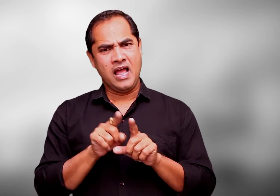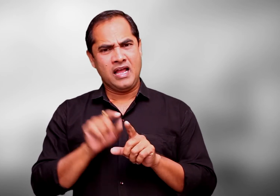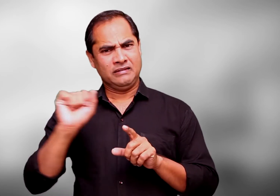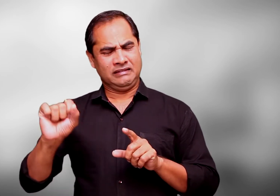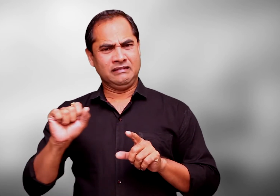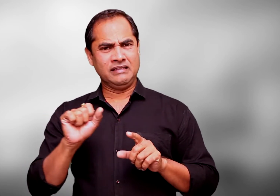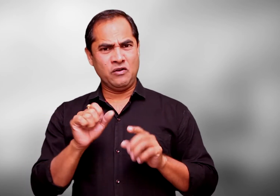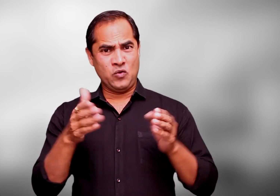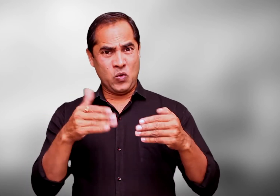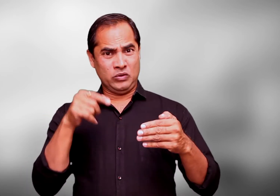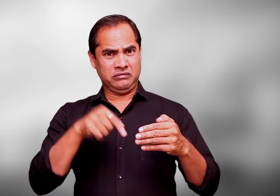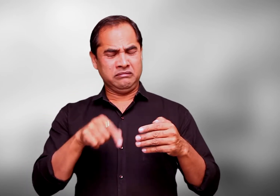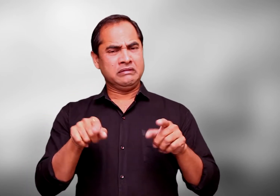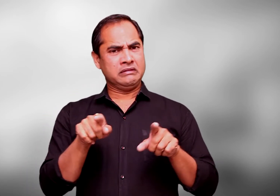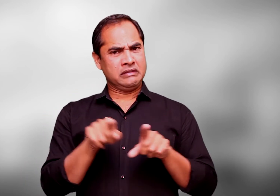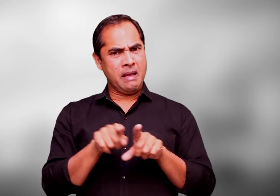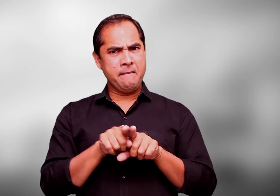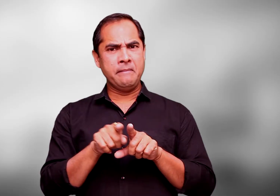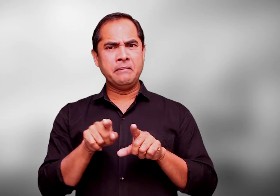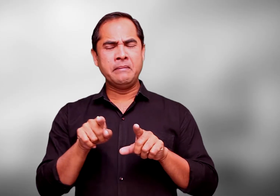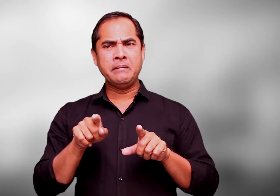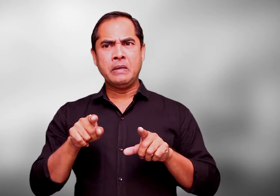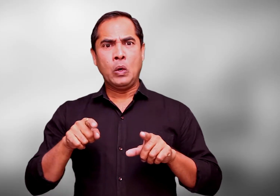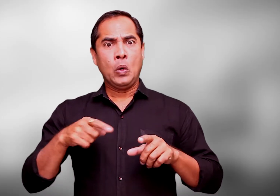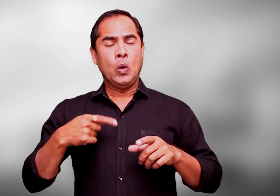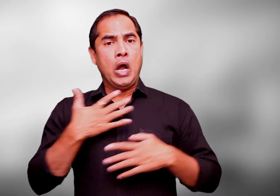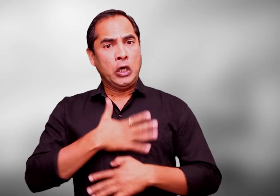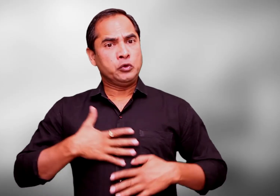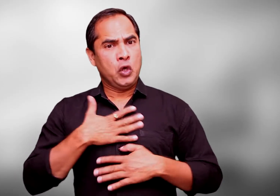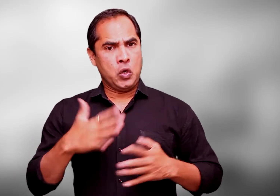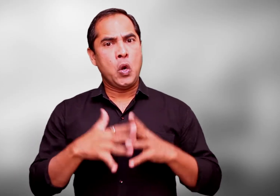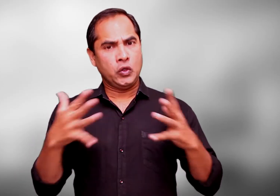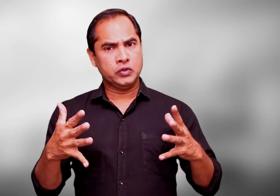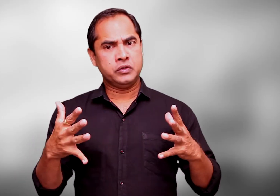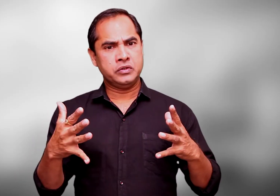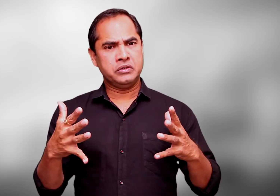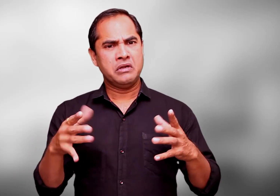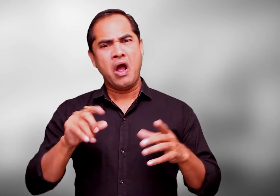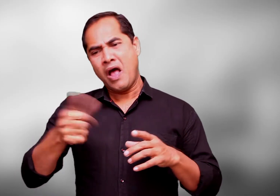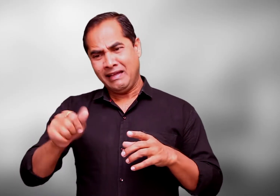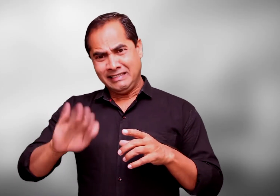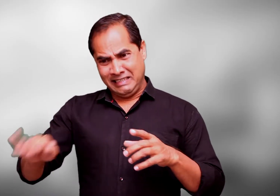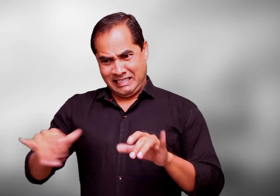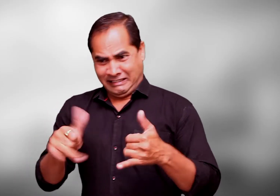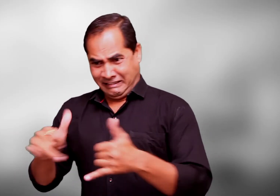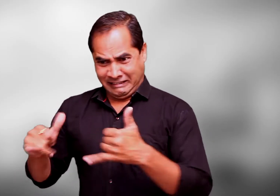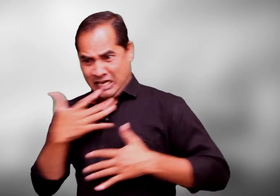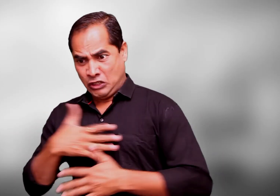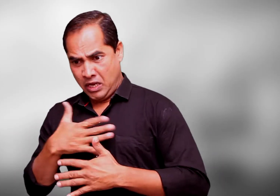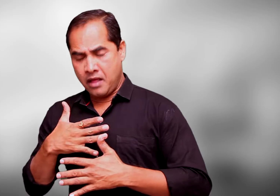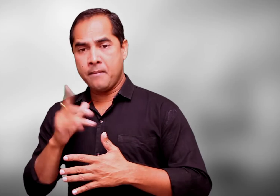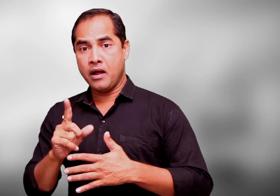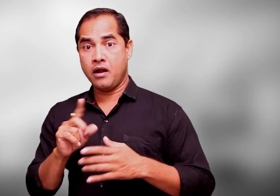But for Valli, standing at the front door was every bit as enjoyable as any